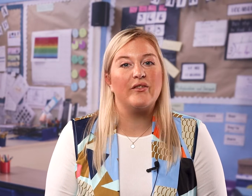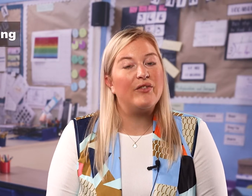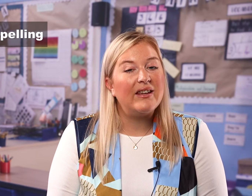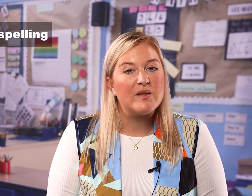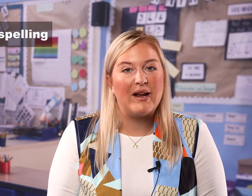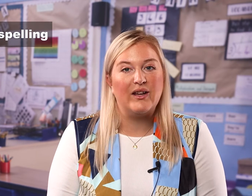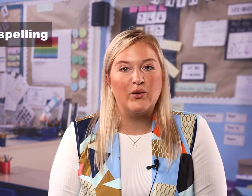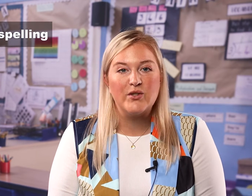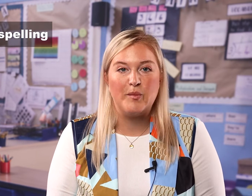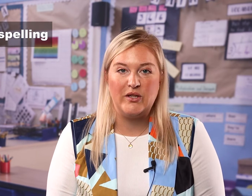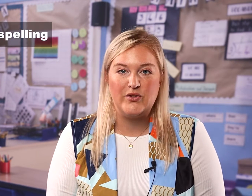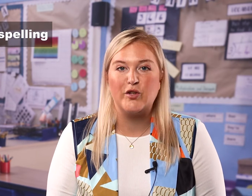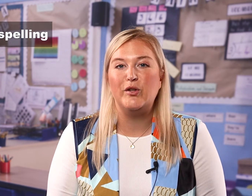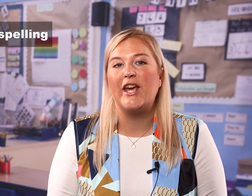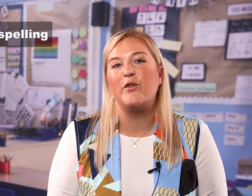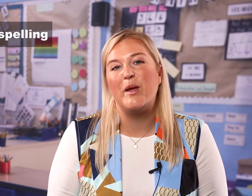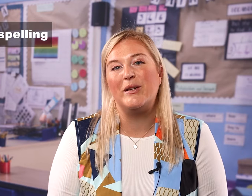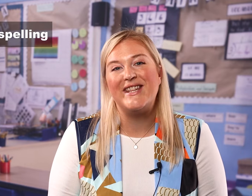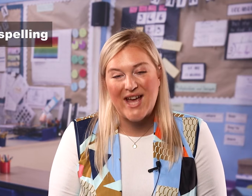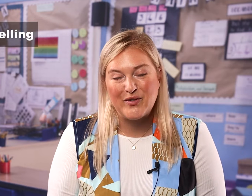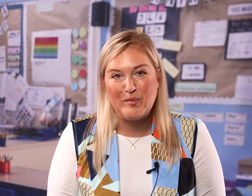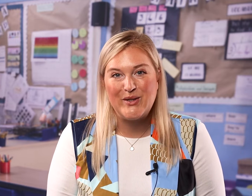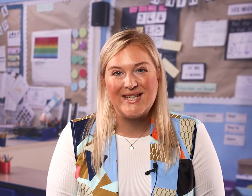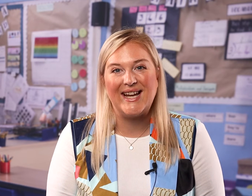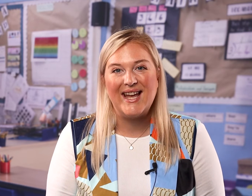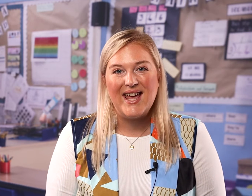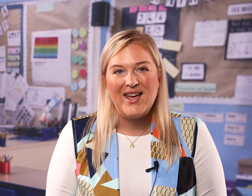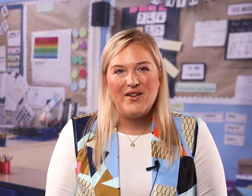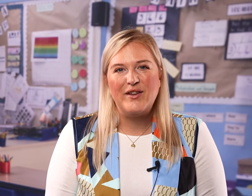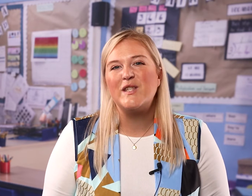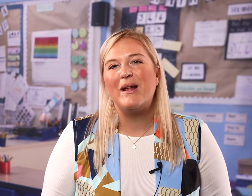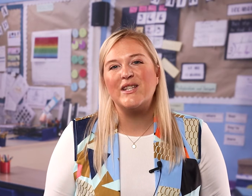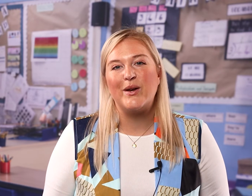fingerspelling can also be used to communicate with people in the deaf community. Fingerspelling